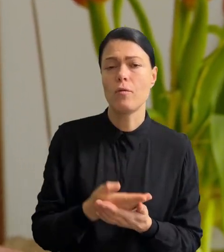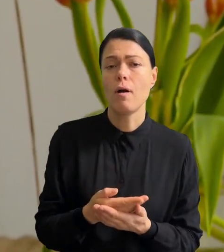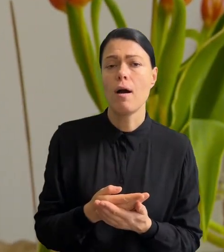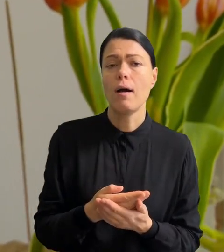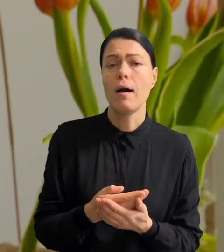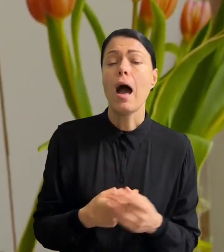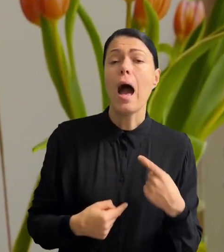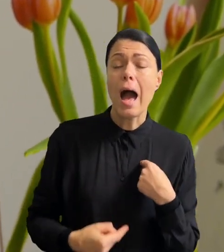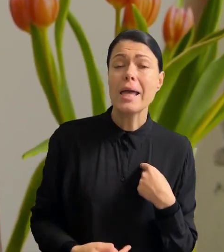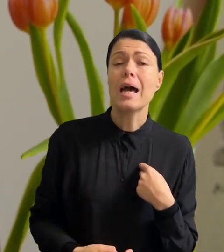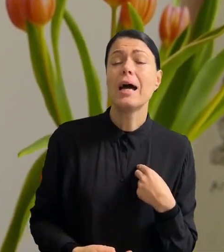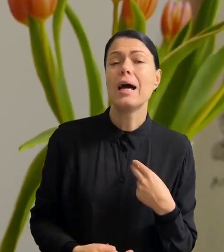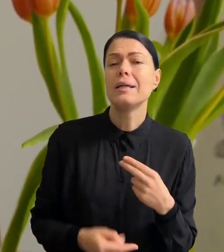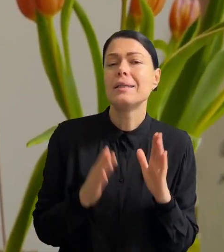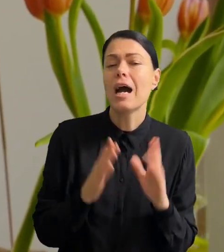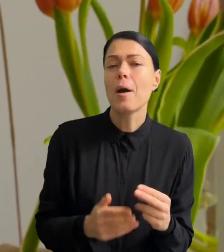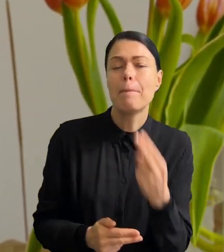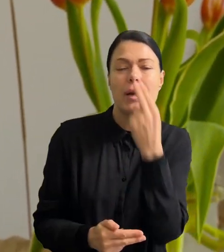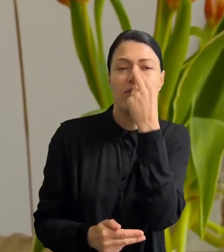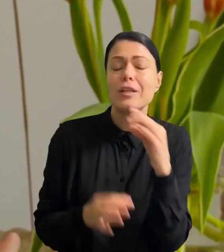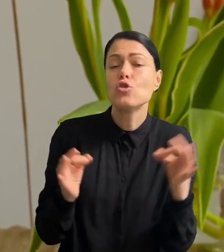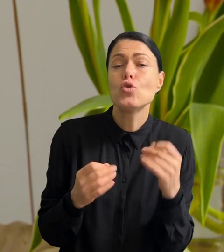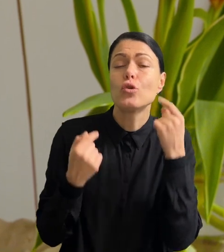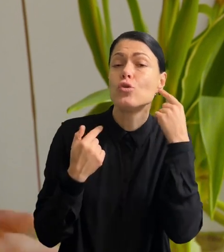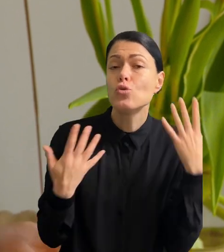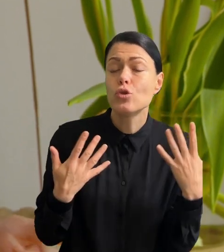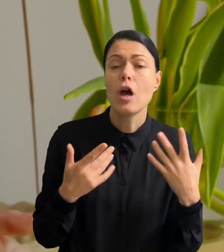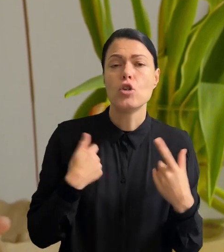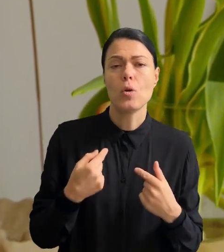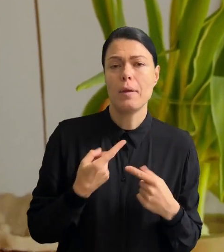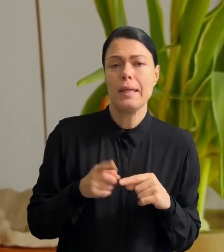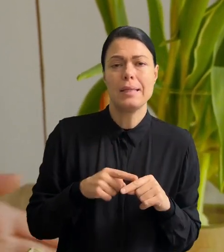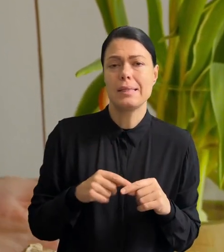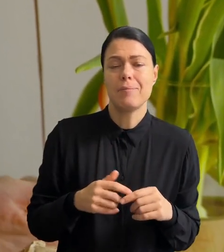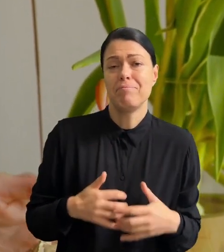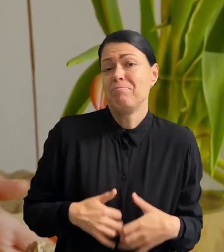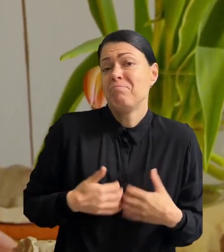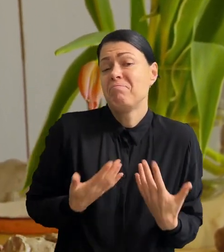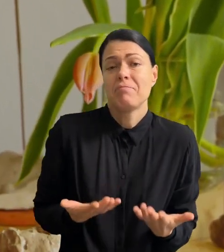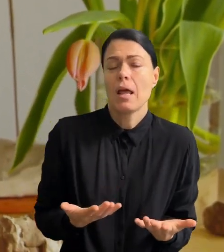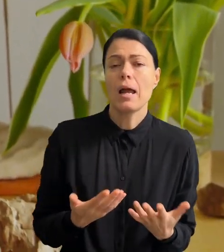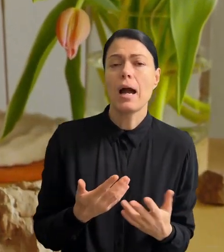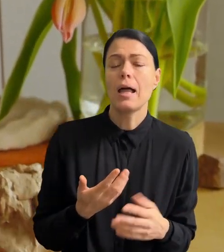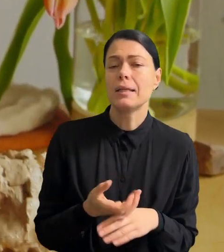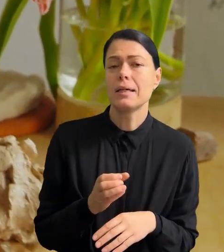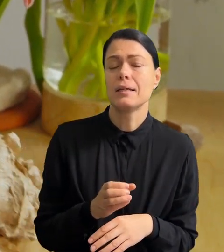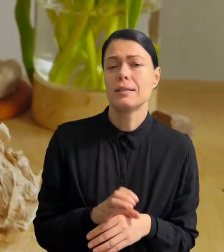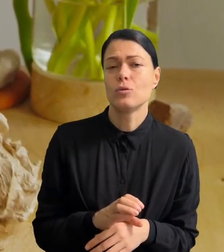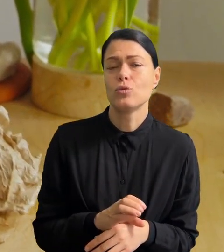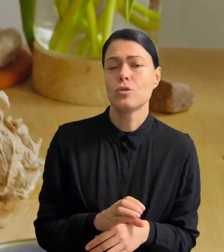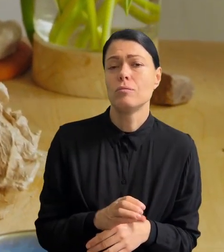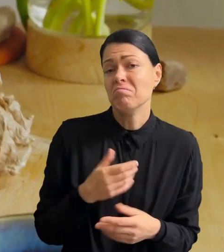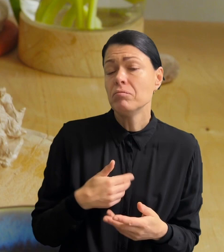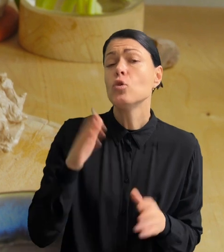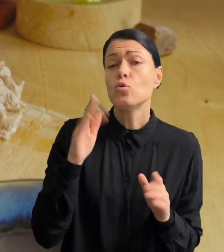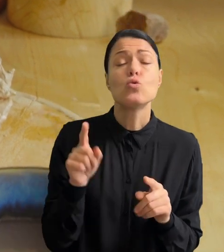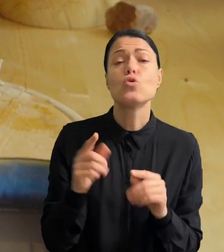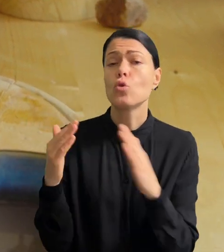I was so used to not hearing that it didn’t scare me as much. Because I don’t hear at home just like I don’t hear here.